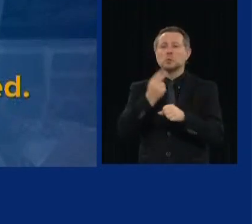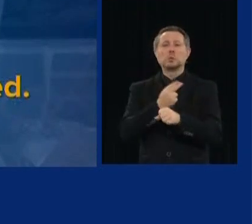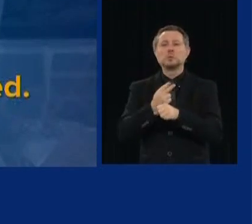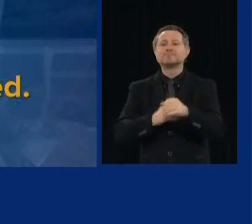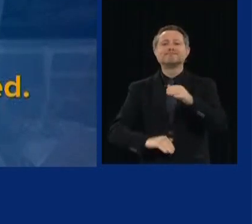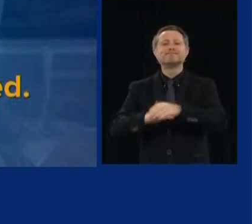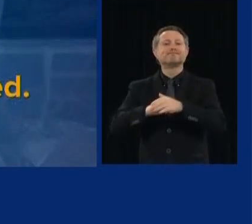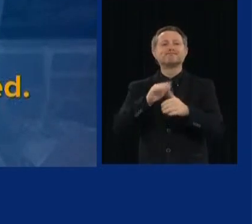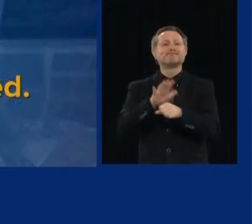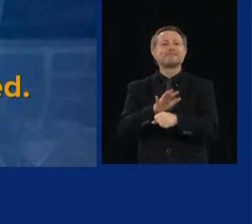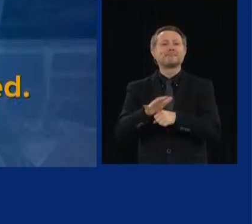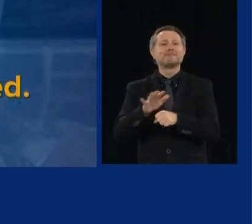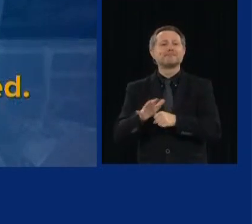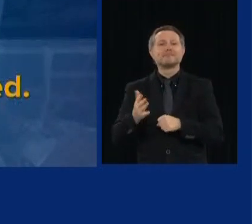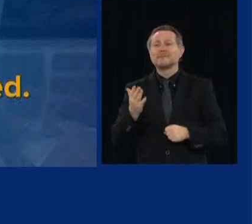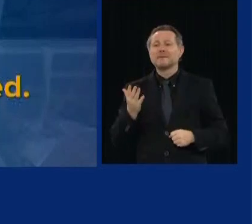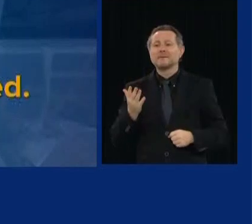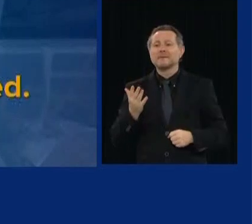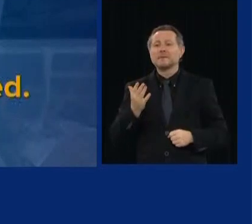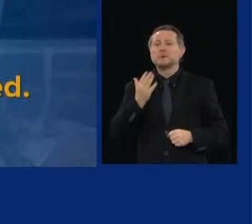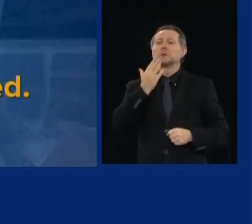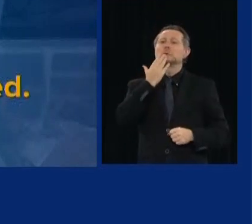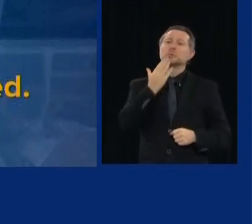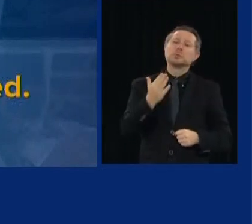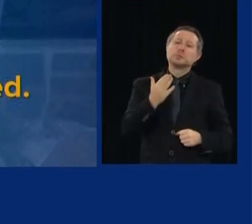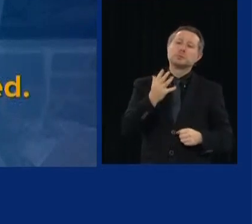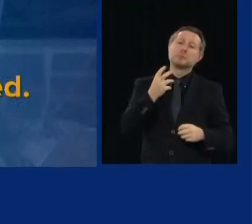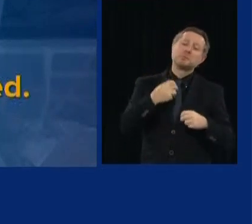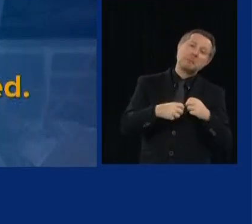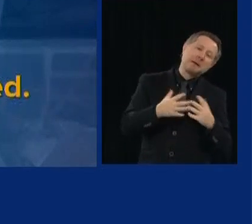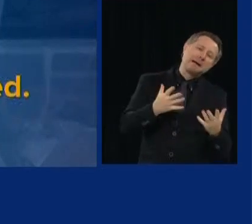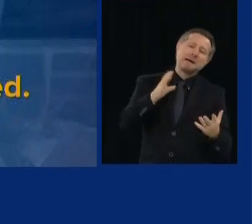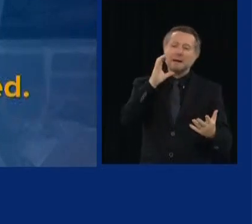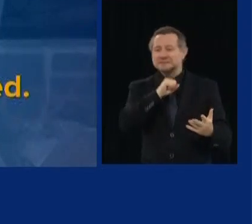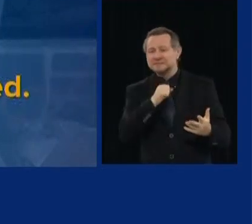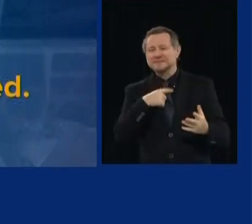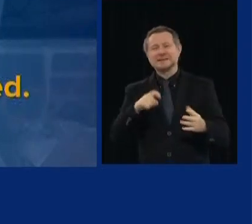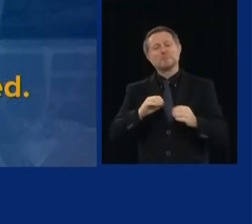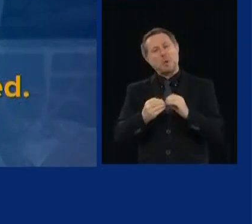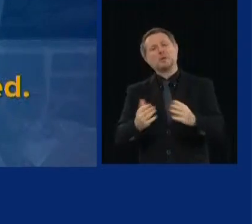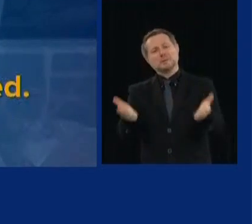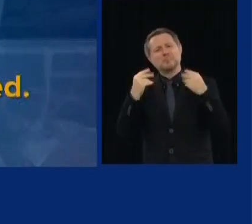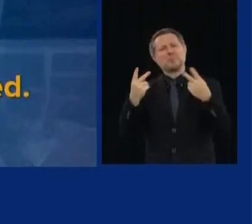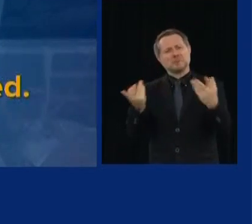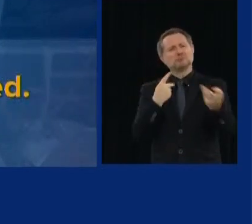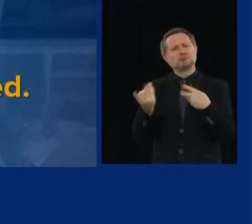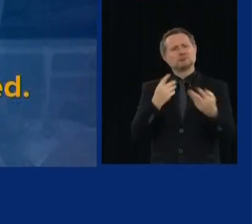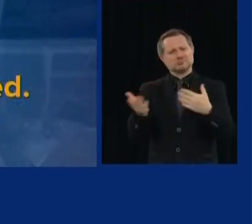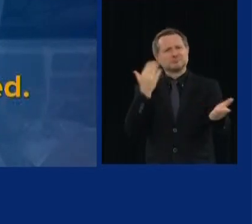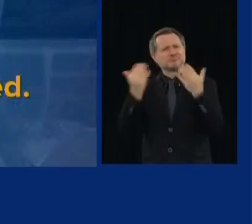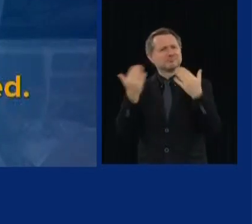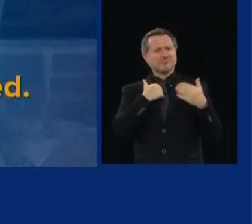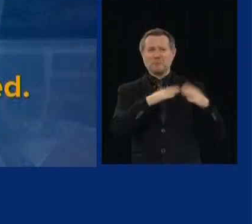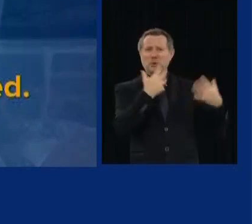SITES AND MORE TESTING CAPACITY THAN WE'RE USING. OKAY.